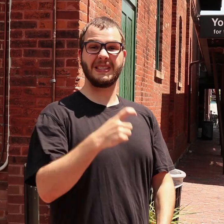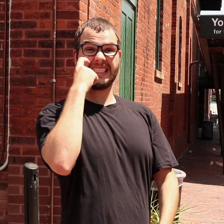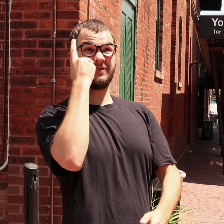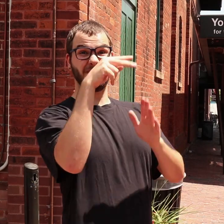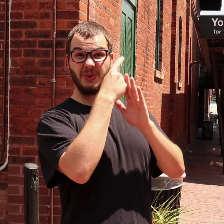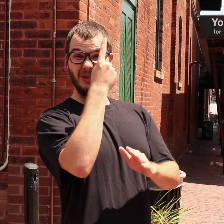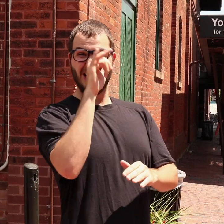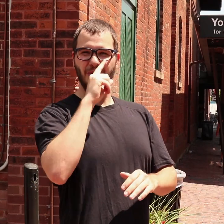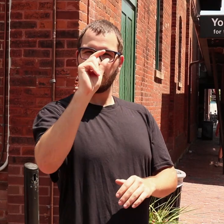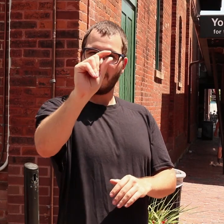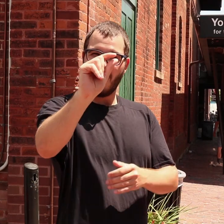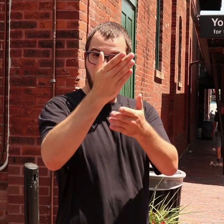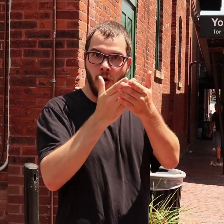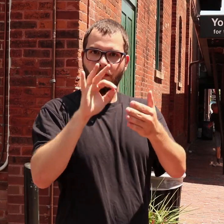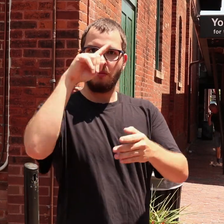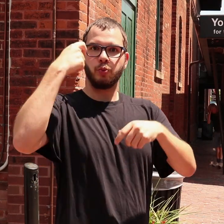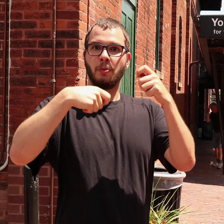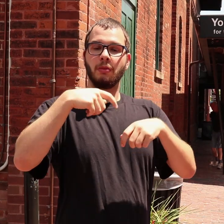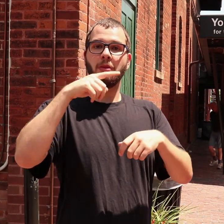The video we just watched was just a tiny part of the upcoming "The Black Drum" production.